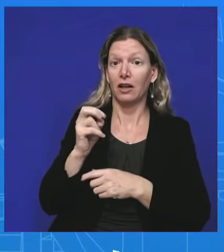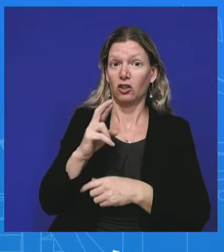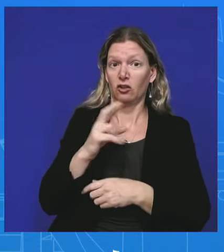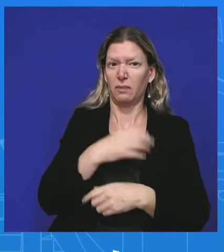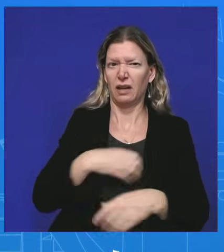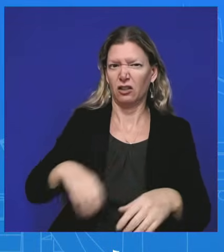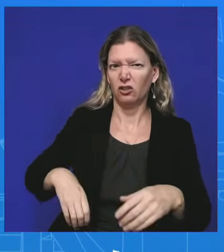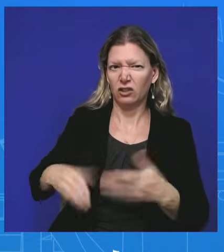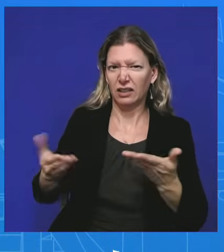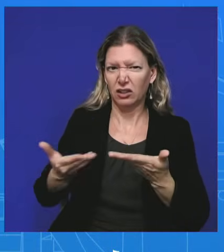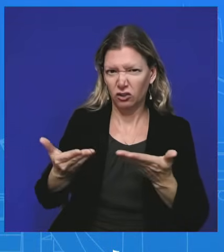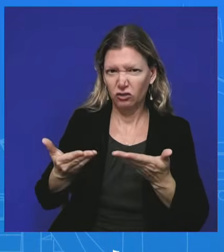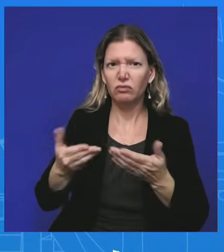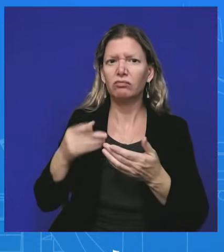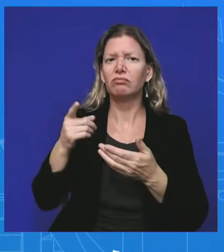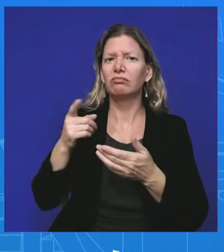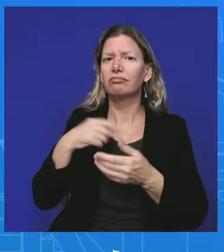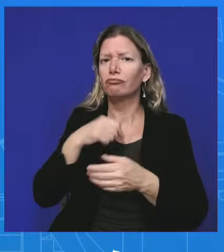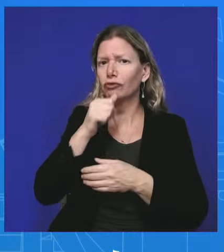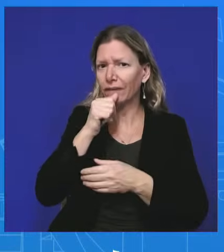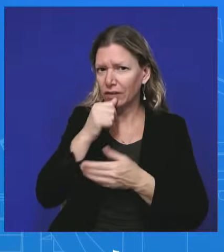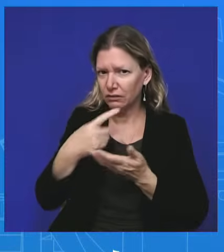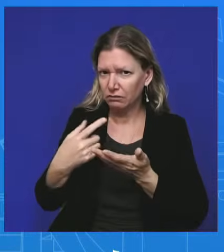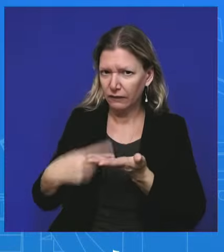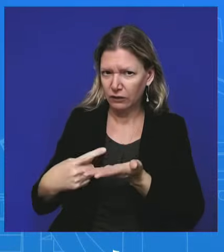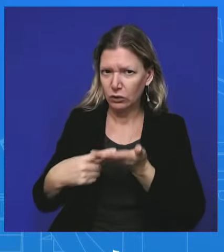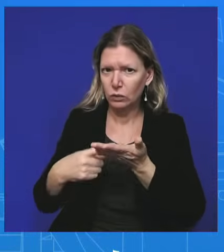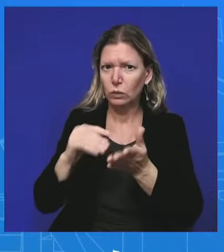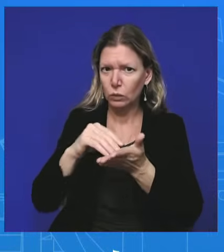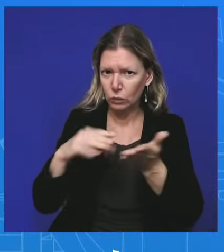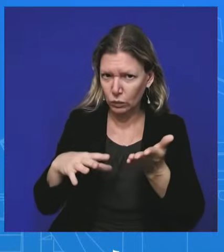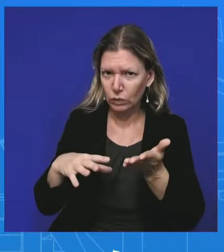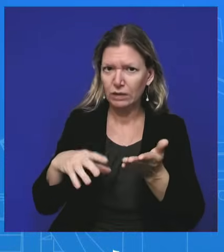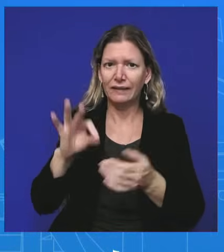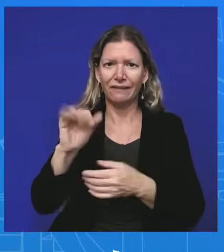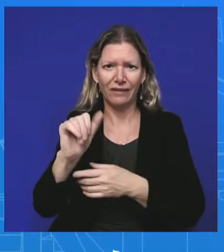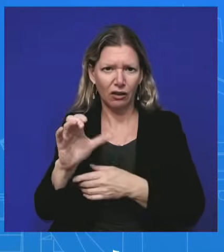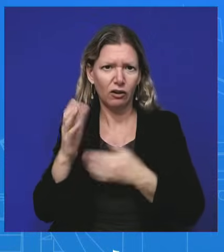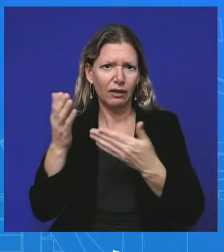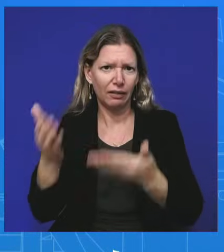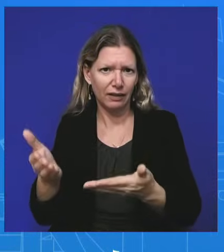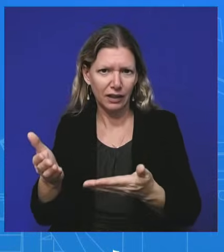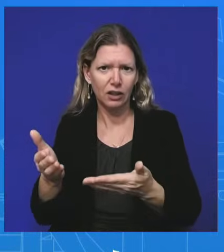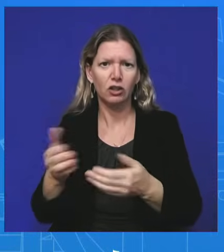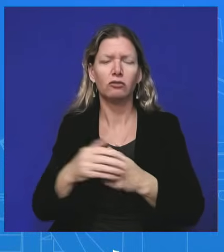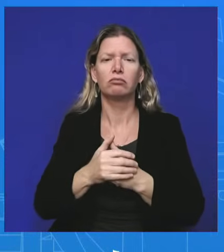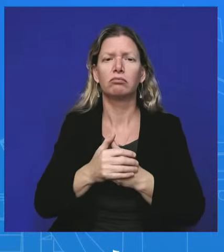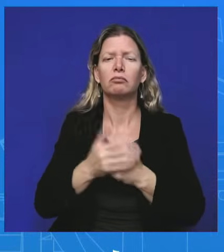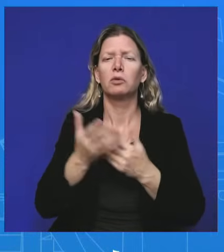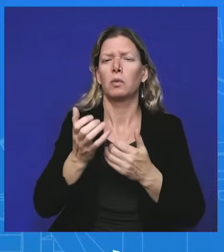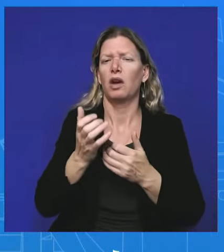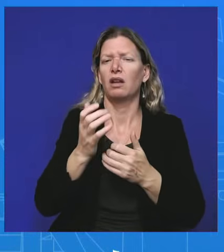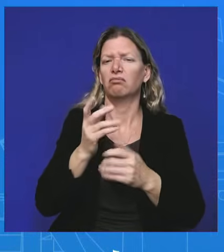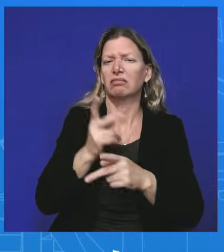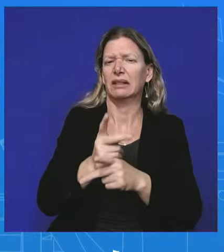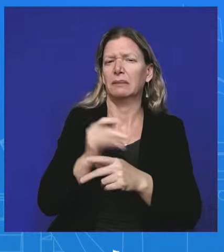that private conversation in private. So, he was very mindful in what he shared from -- from here yesterday afternoon.